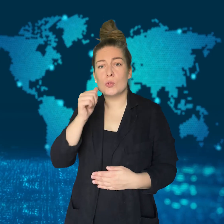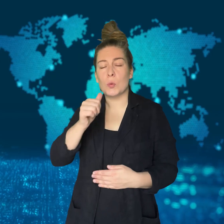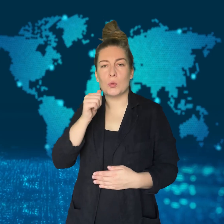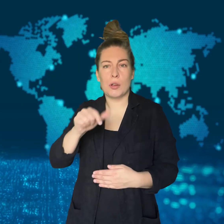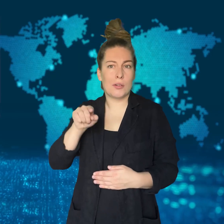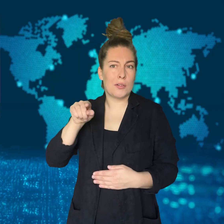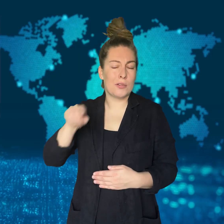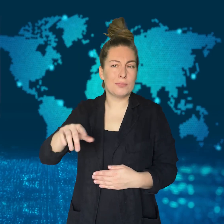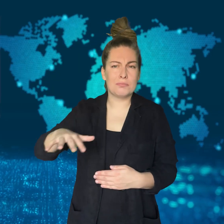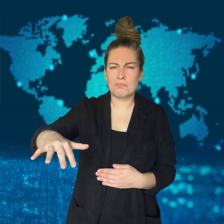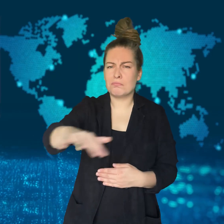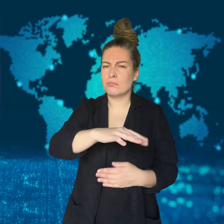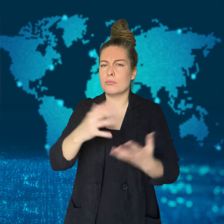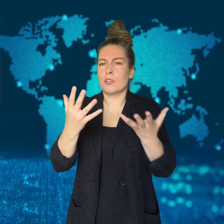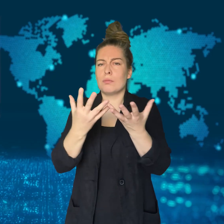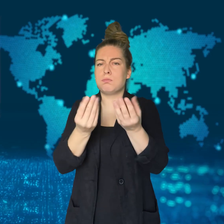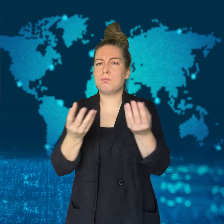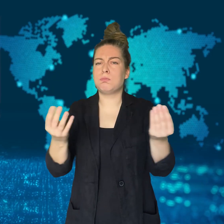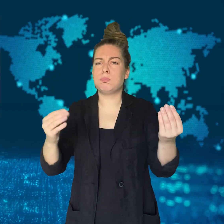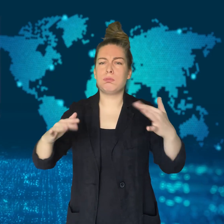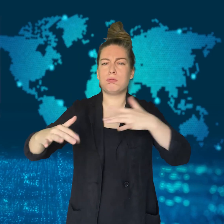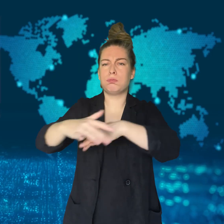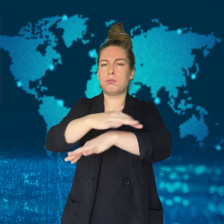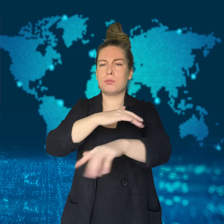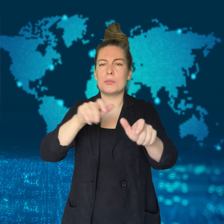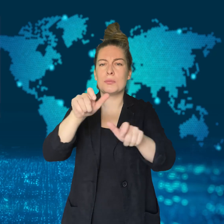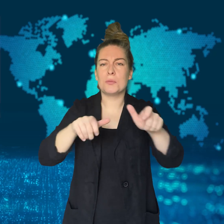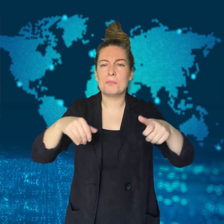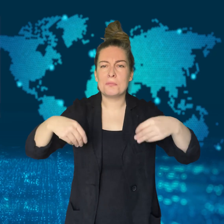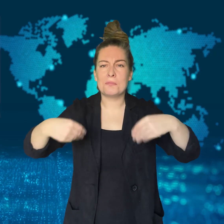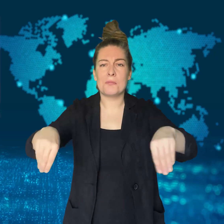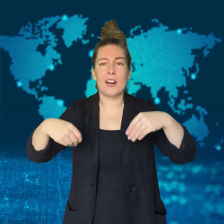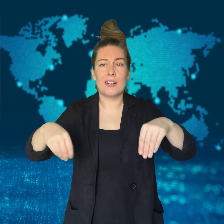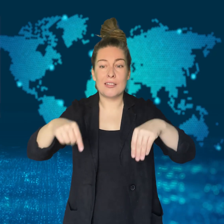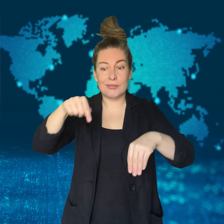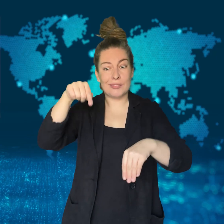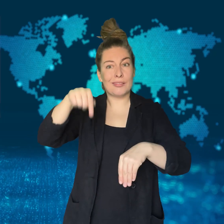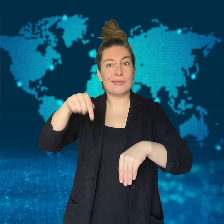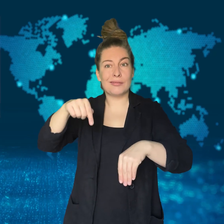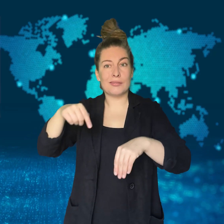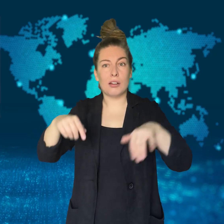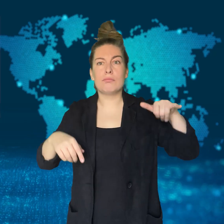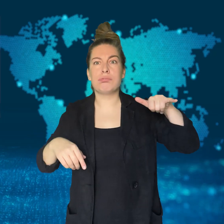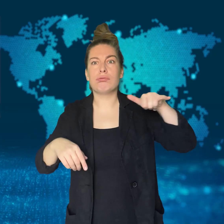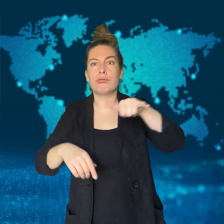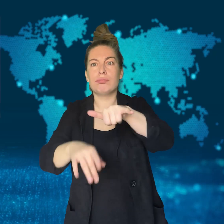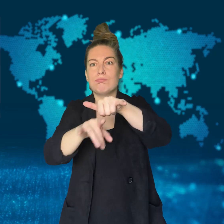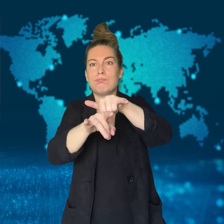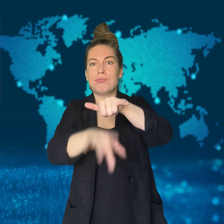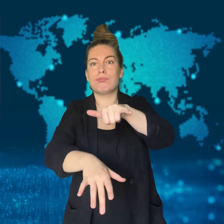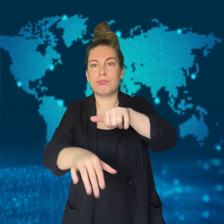[MONIKA]: At least 23 shoppers have been killed by airstrikes